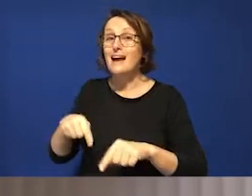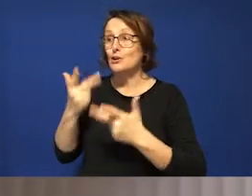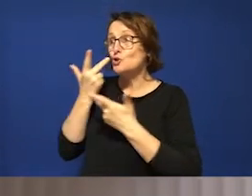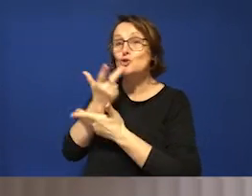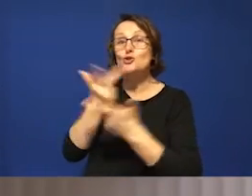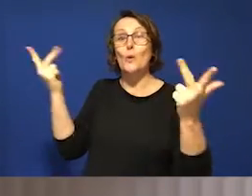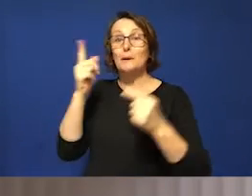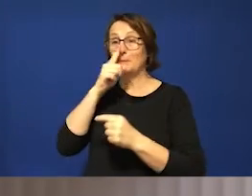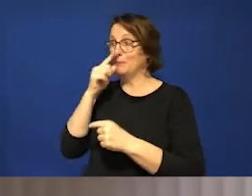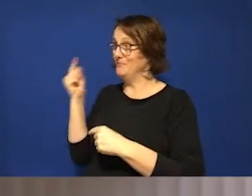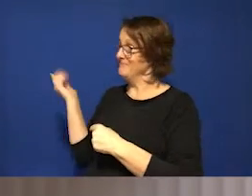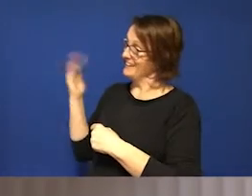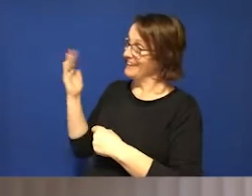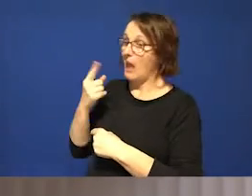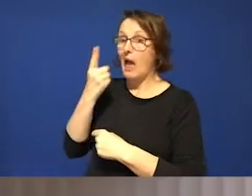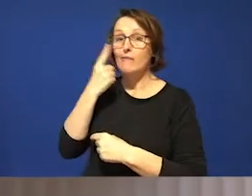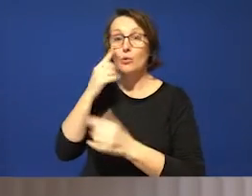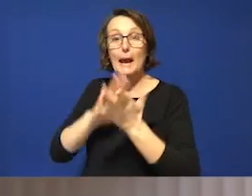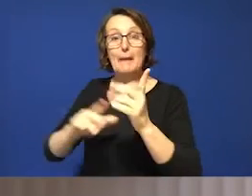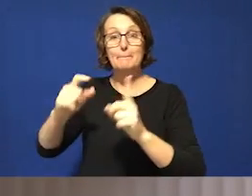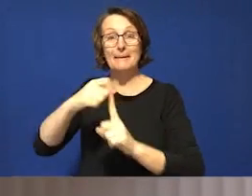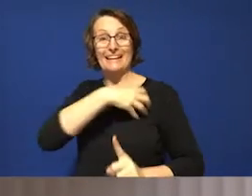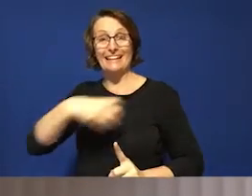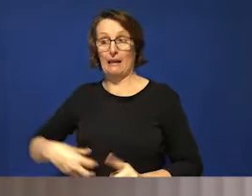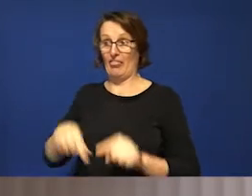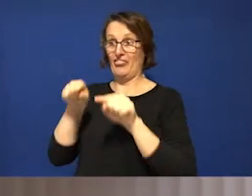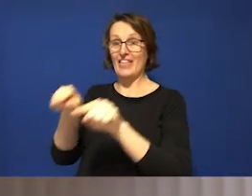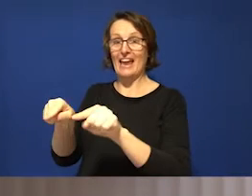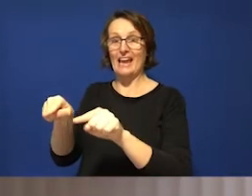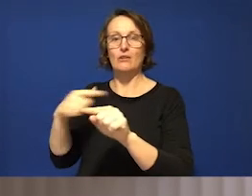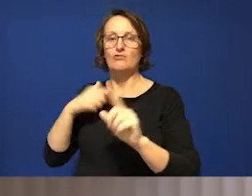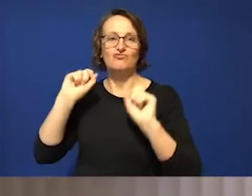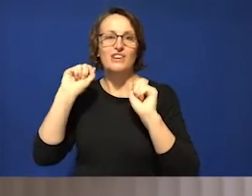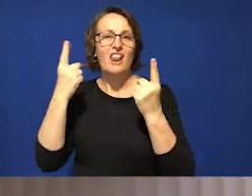and showing them where members of parliament we're working, they realized that that's not the sort of thing